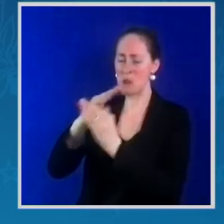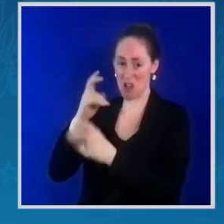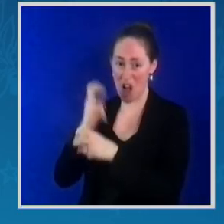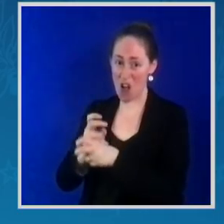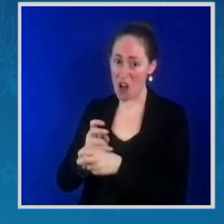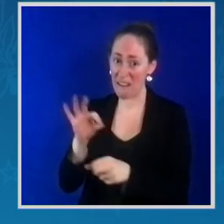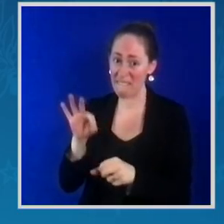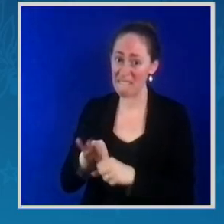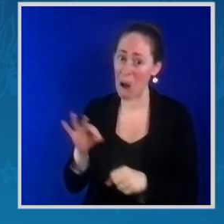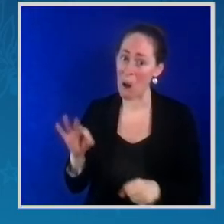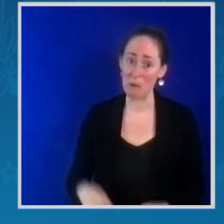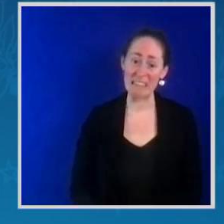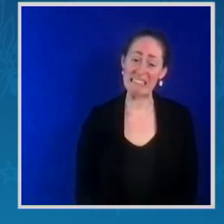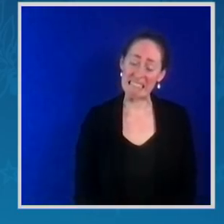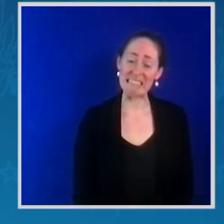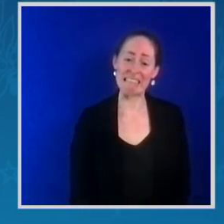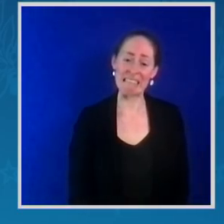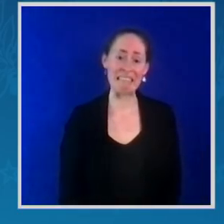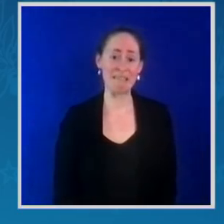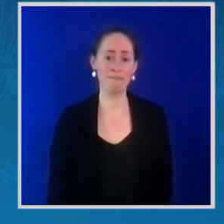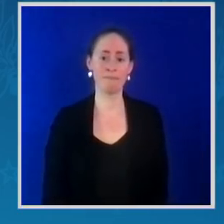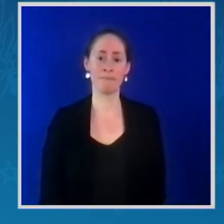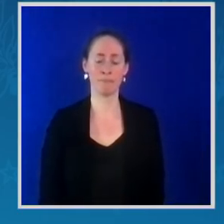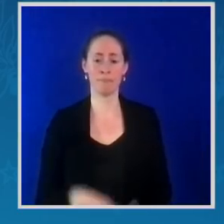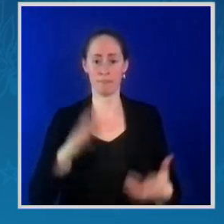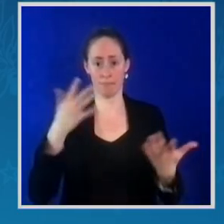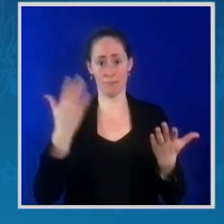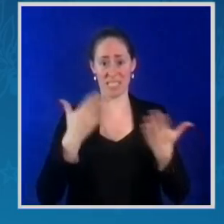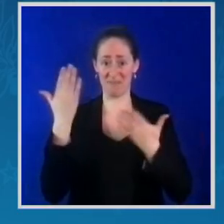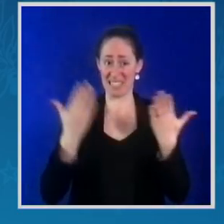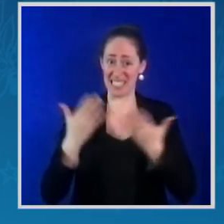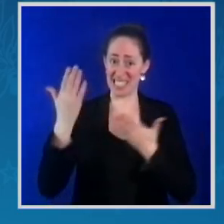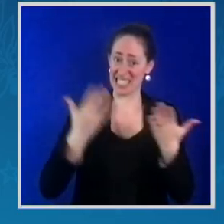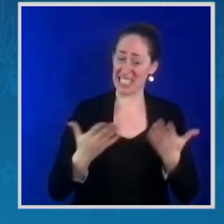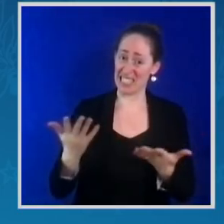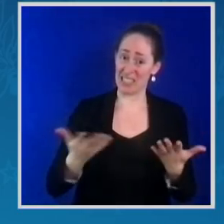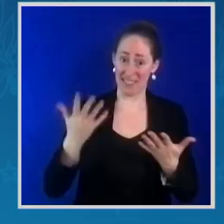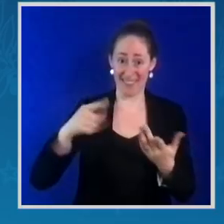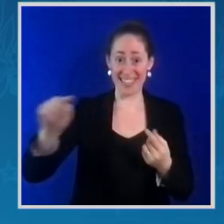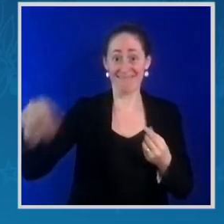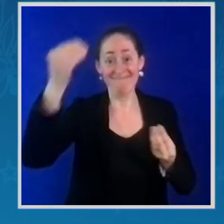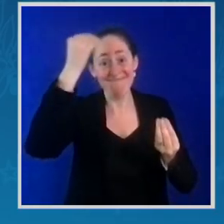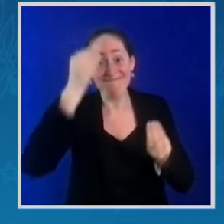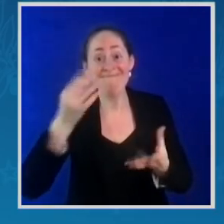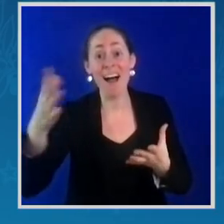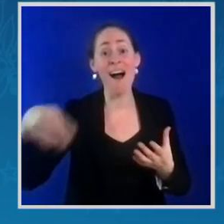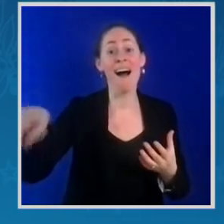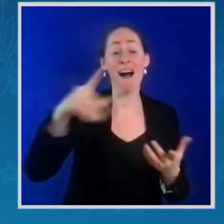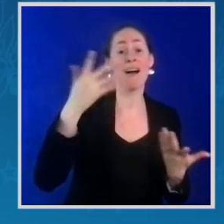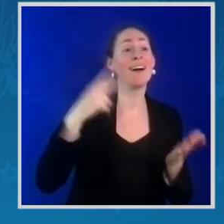let people know, hey, you may not have that Dropbox's that you voted to use last election, may not be there.